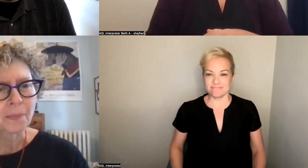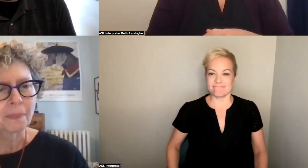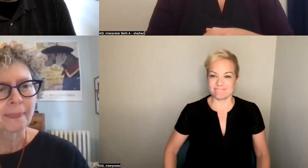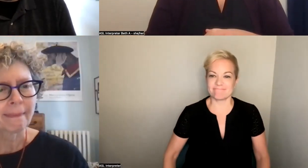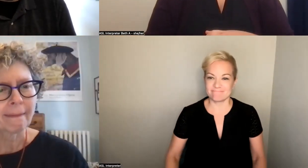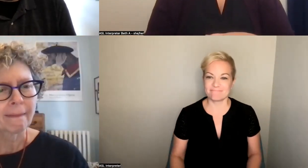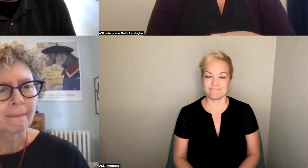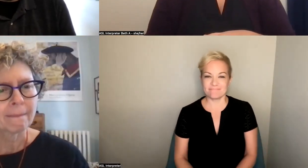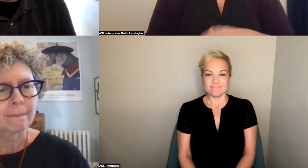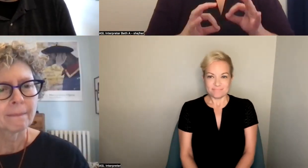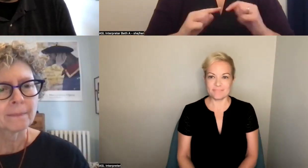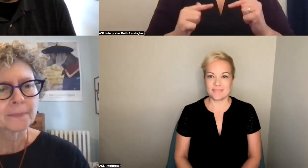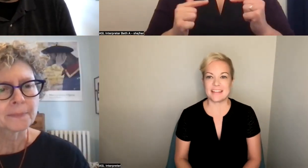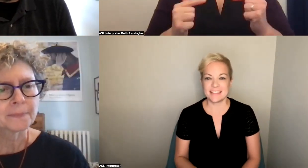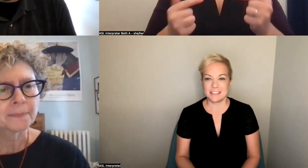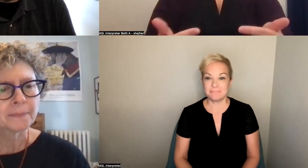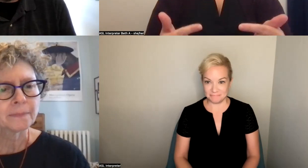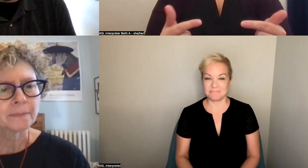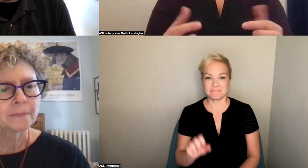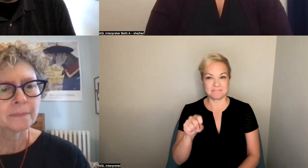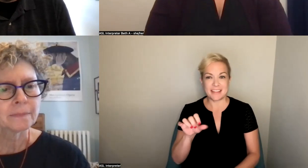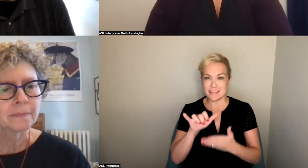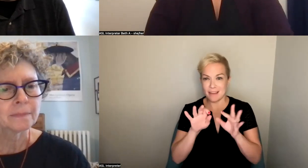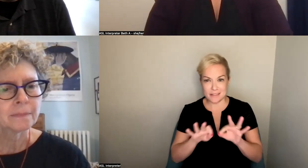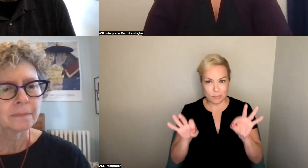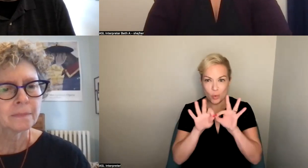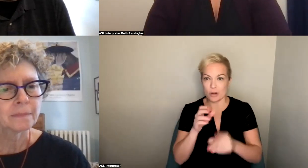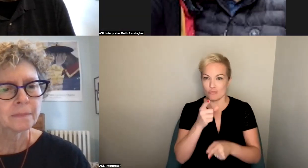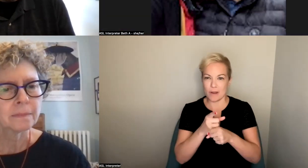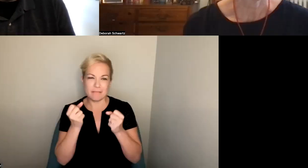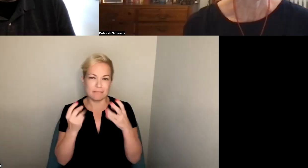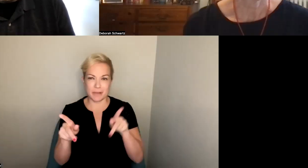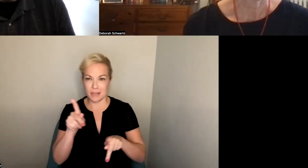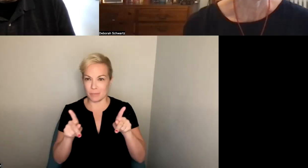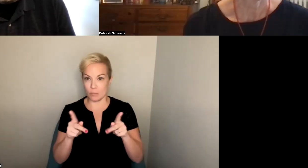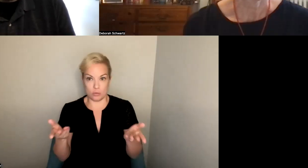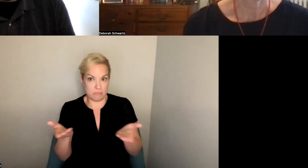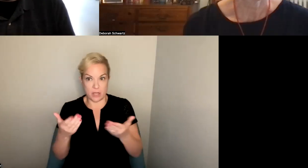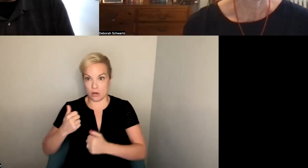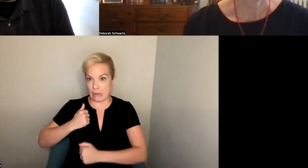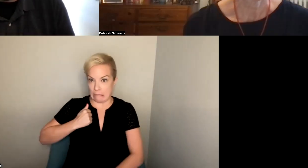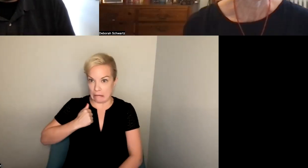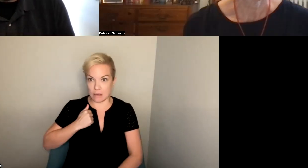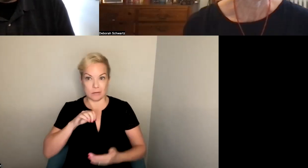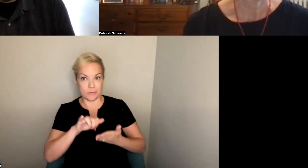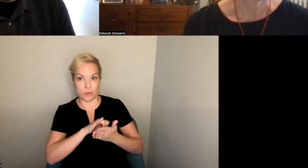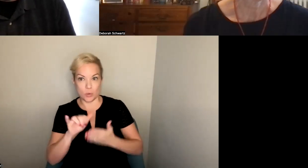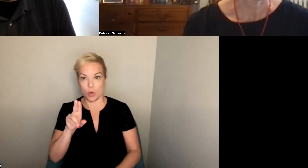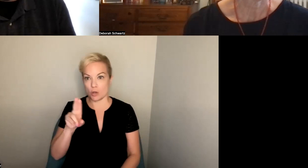doing a lot of true work with museums both here in Canada and New York and the U.S. about how we look